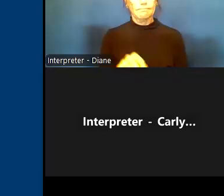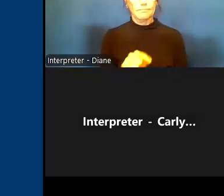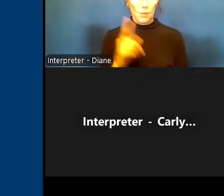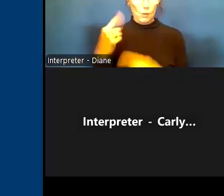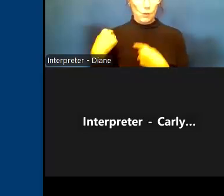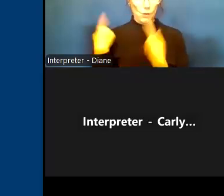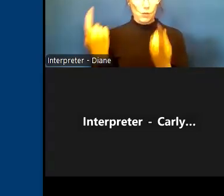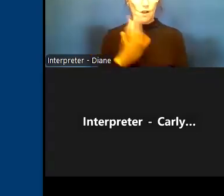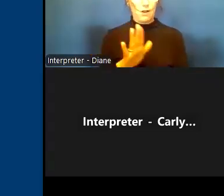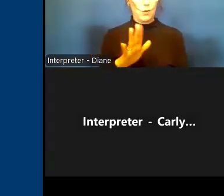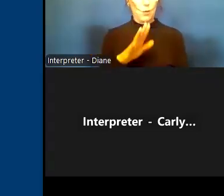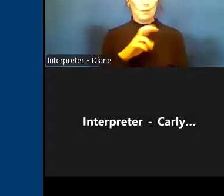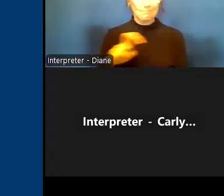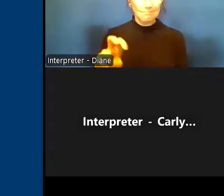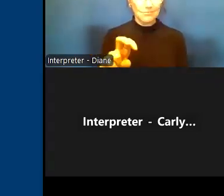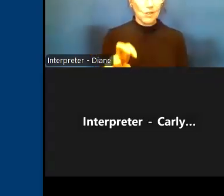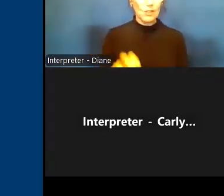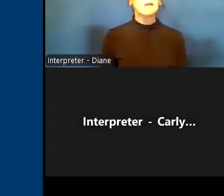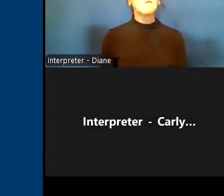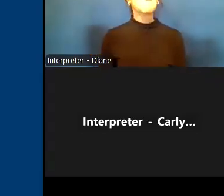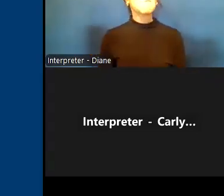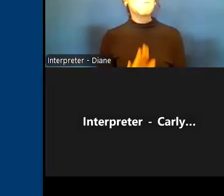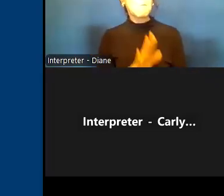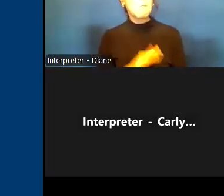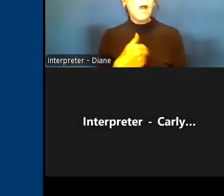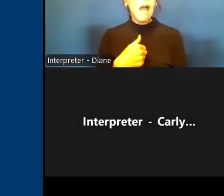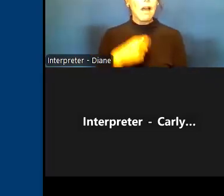words of wisdom do you have for those who want to create a support Andor affinity